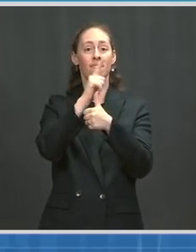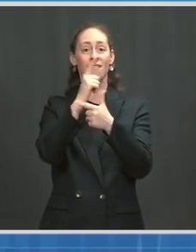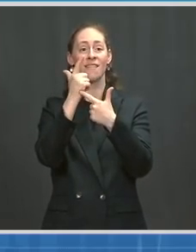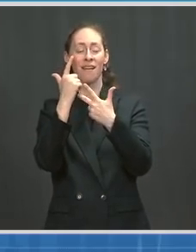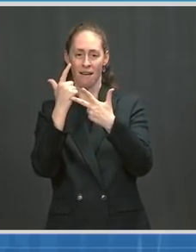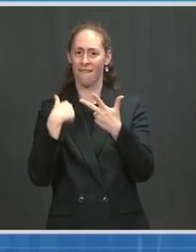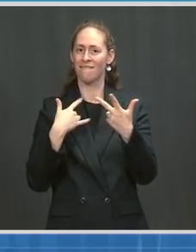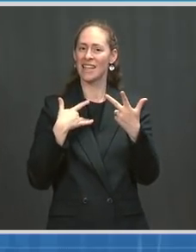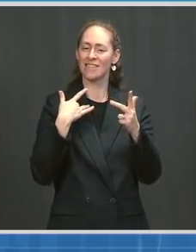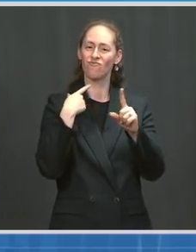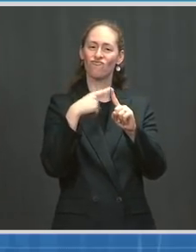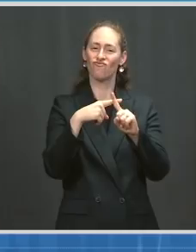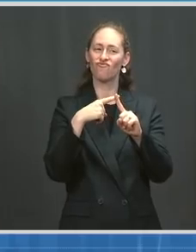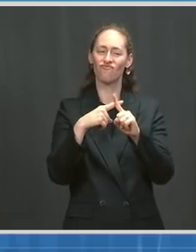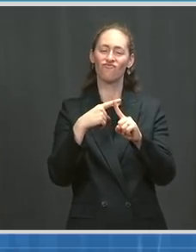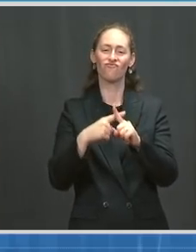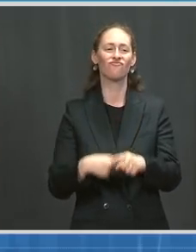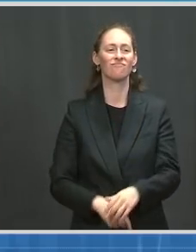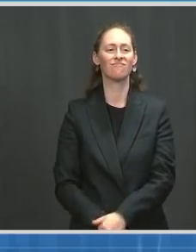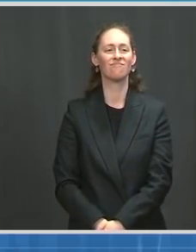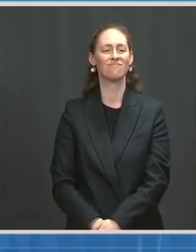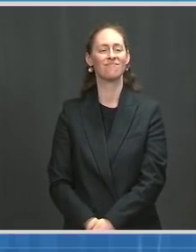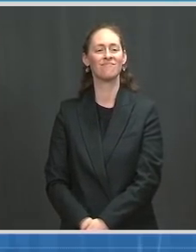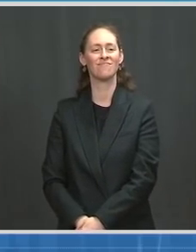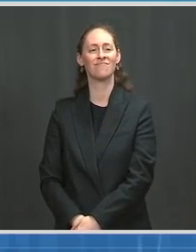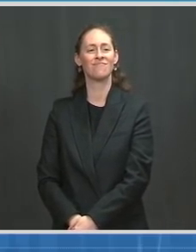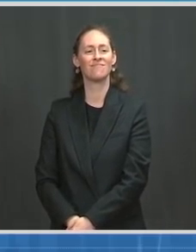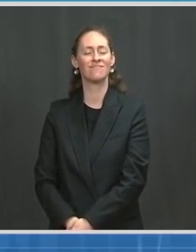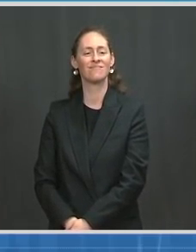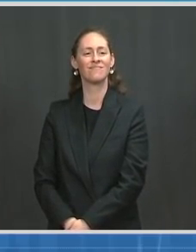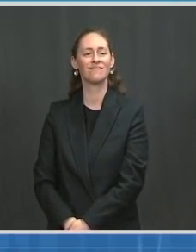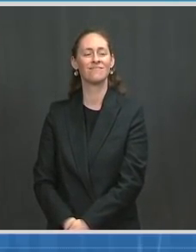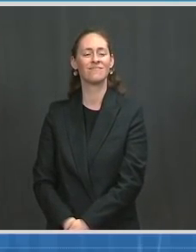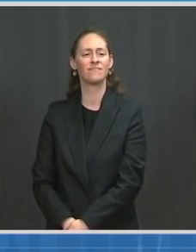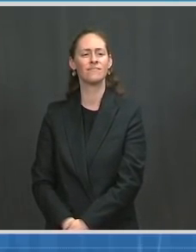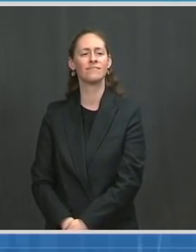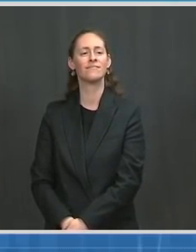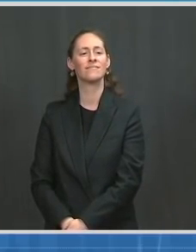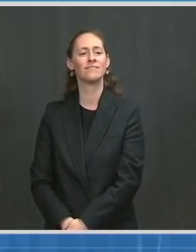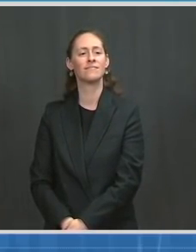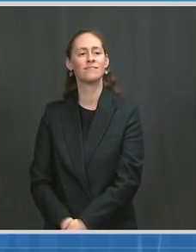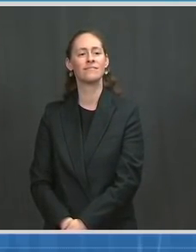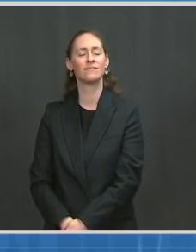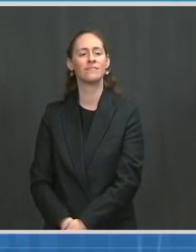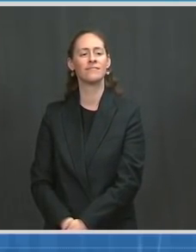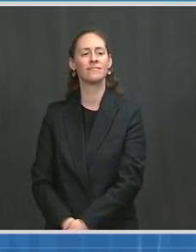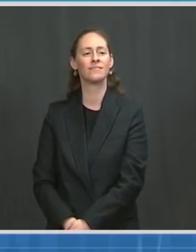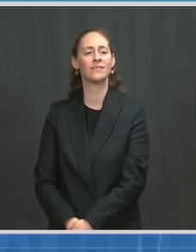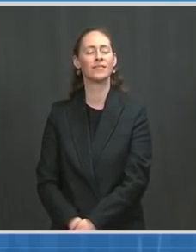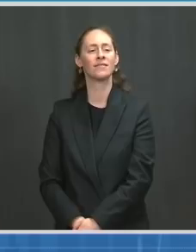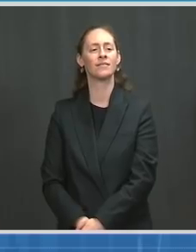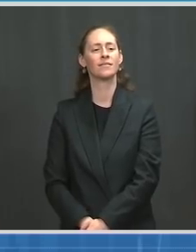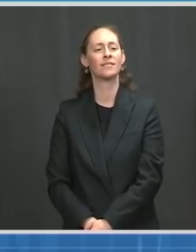people in the East Room at the White House yesterday. And some said on social media that the sight made them nervous. So, to the doctors, what do you say to those people